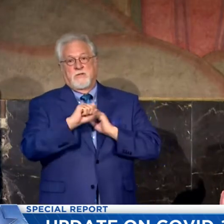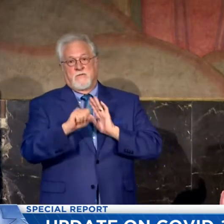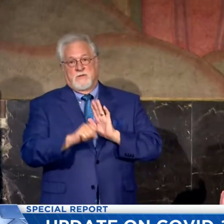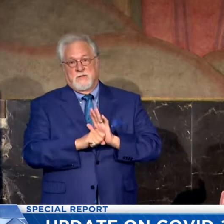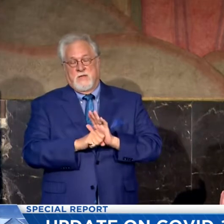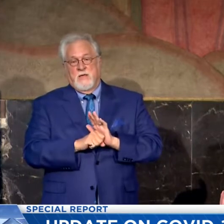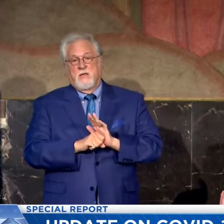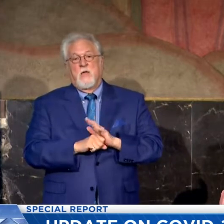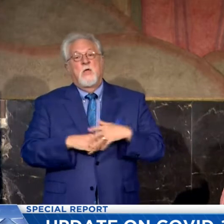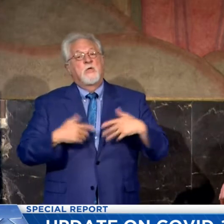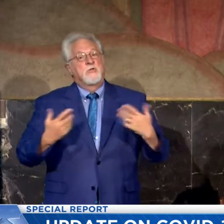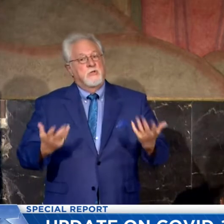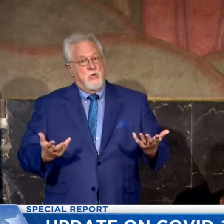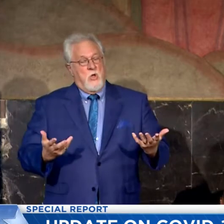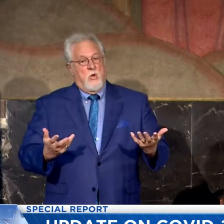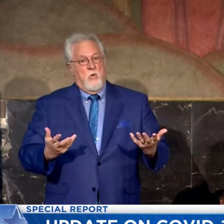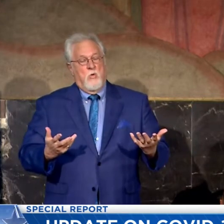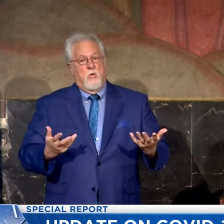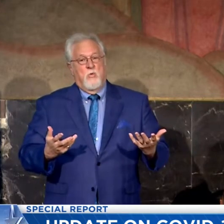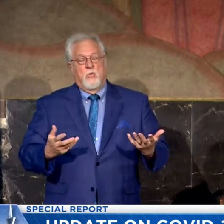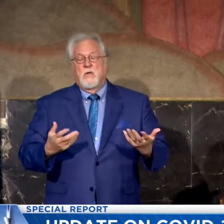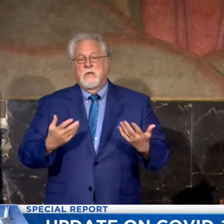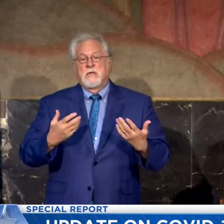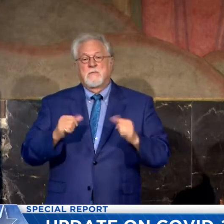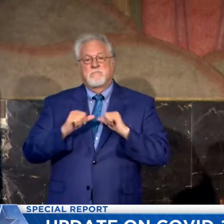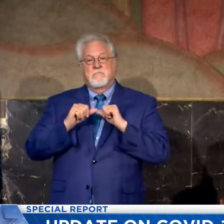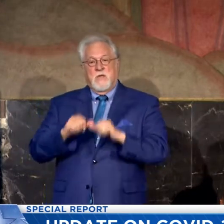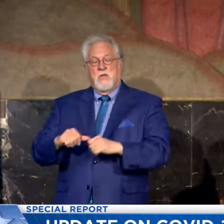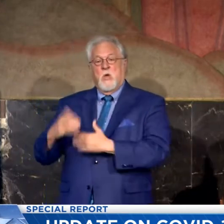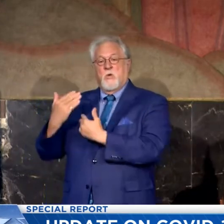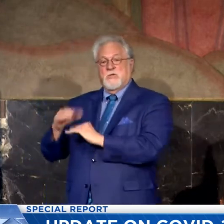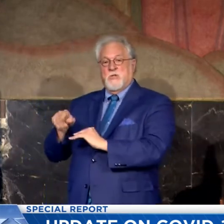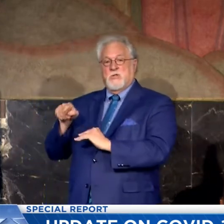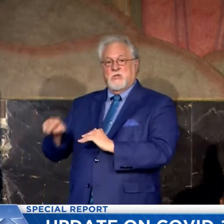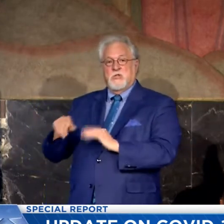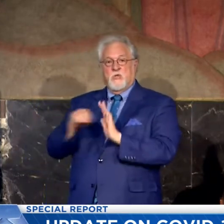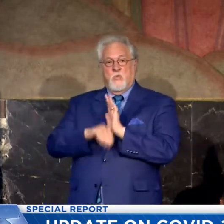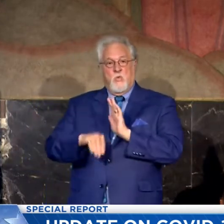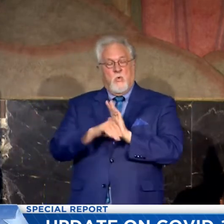THERE. MORE THAN MOST PARTS OF THE